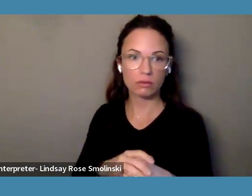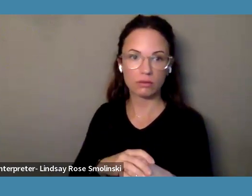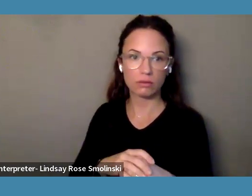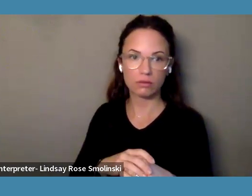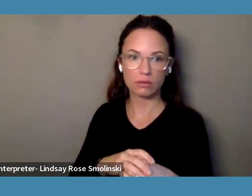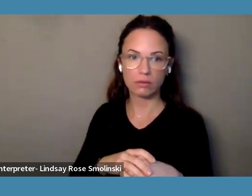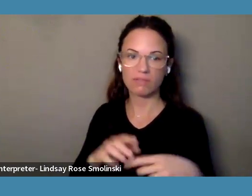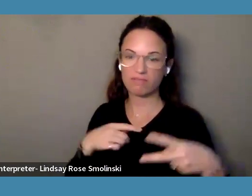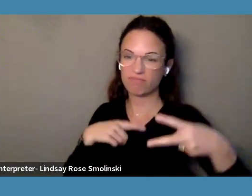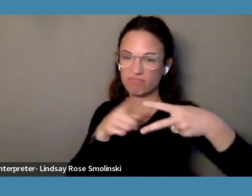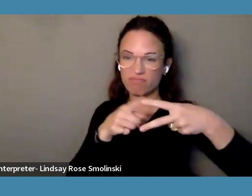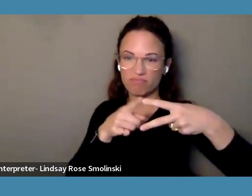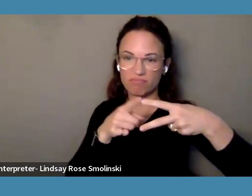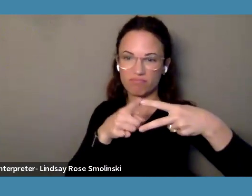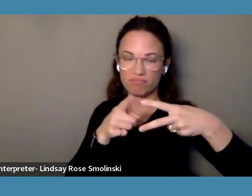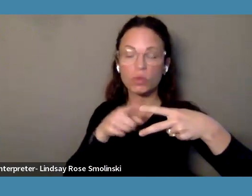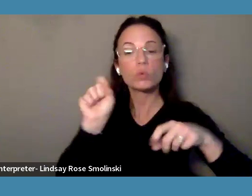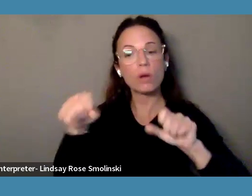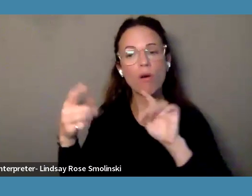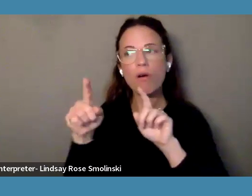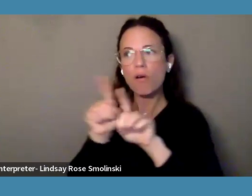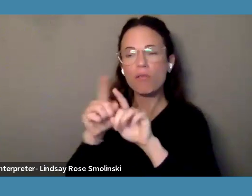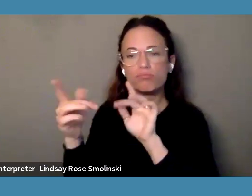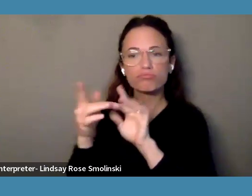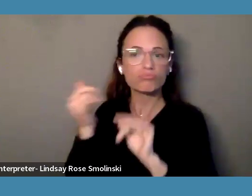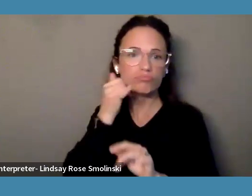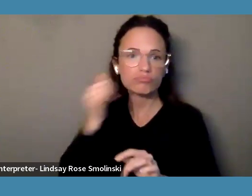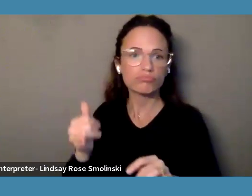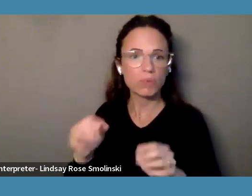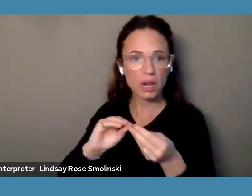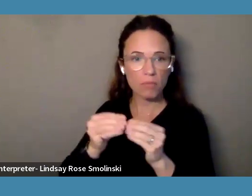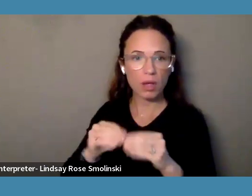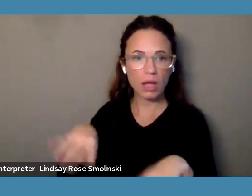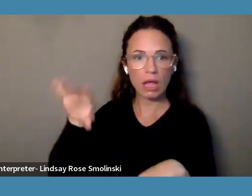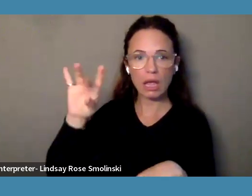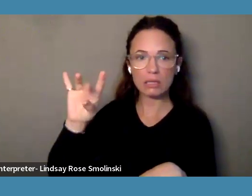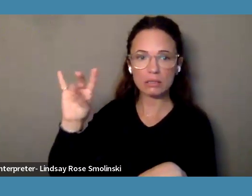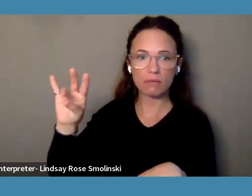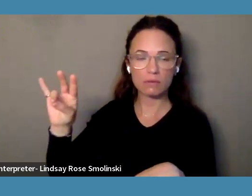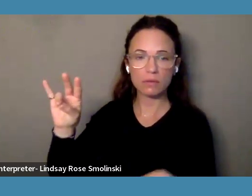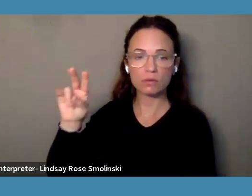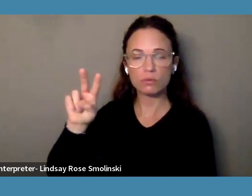You can also contact them via telephone at (877) 254-1055